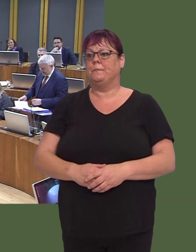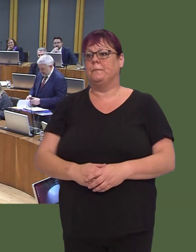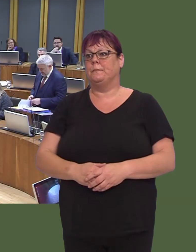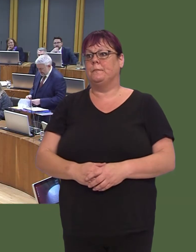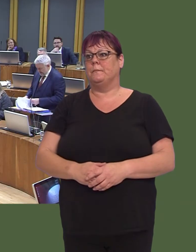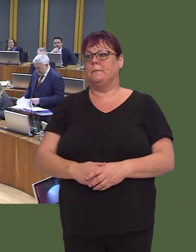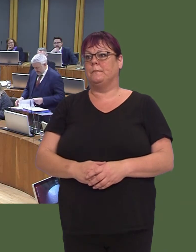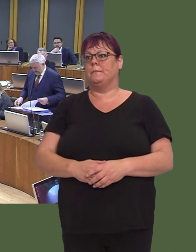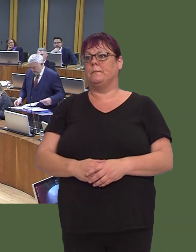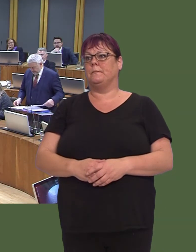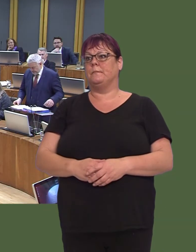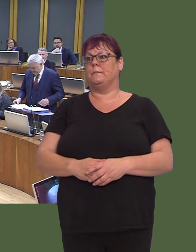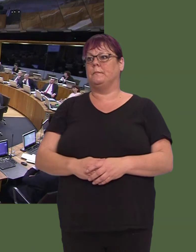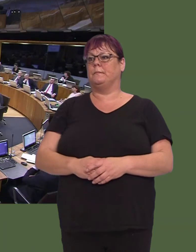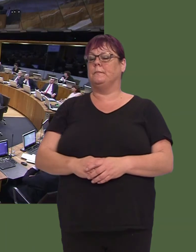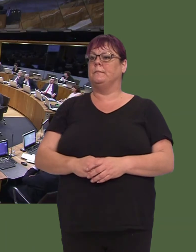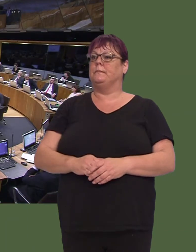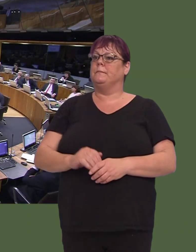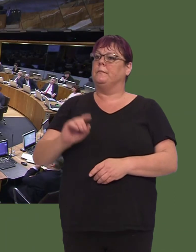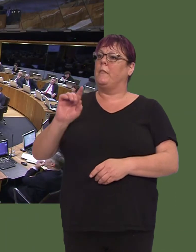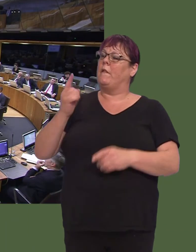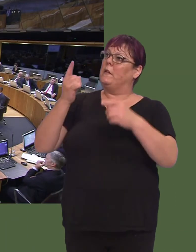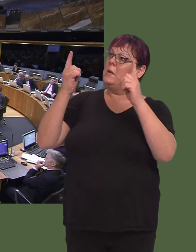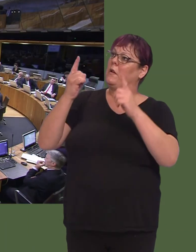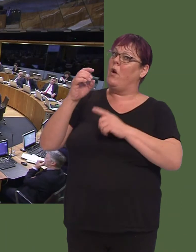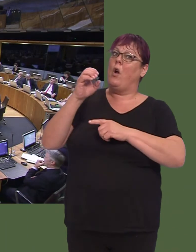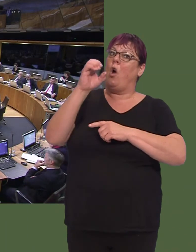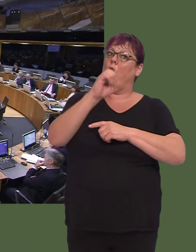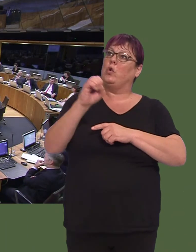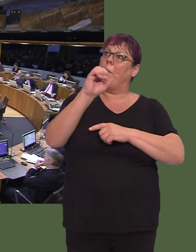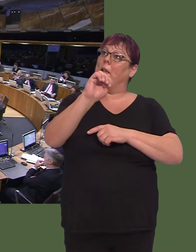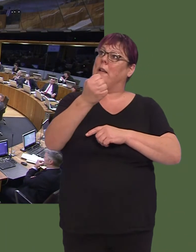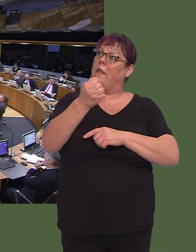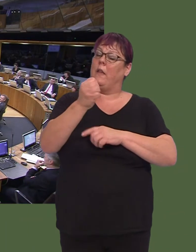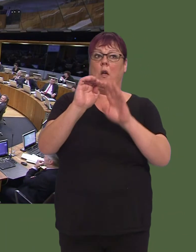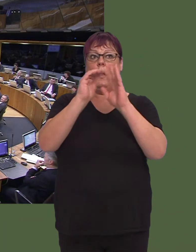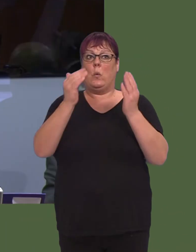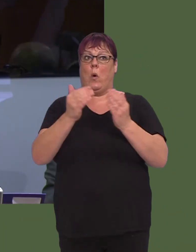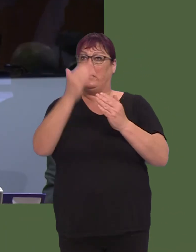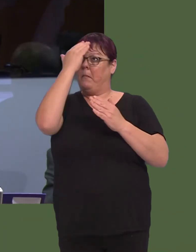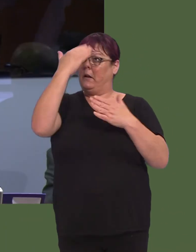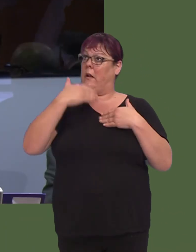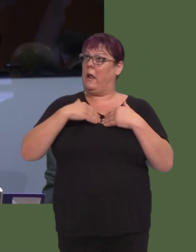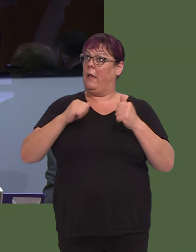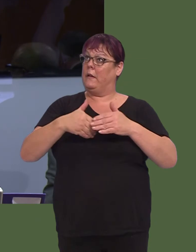Janet Finch-Saunders AM: First Minister, 10 October is World Mental Health Day, and I'm